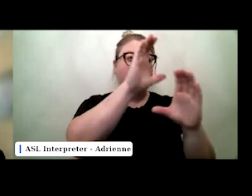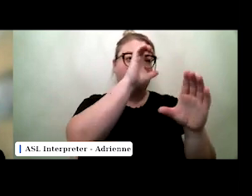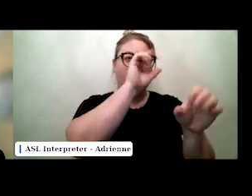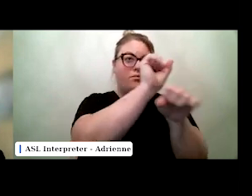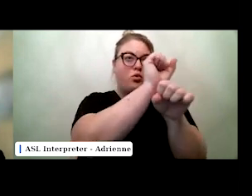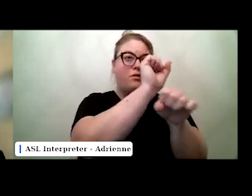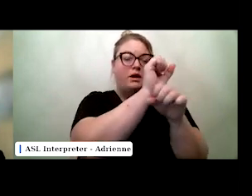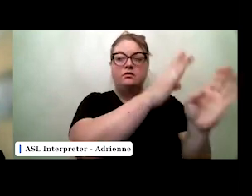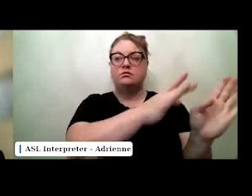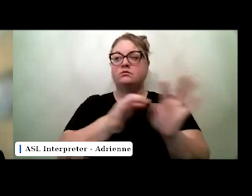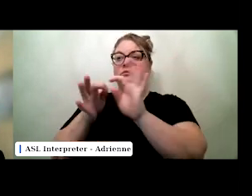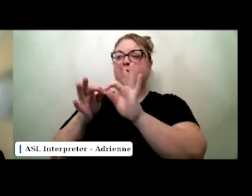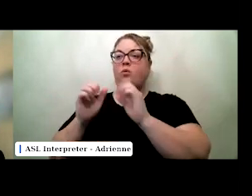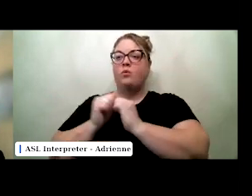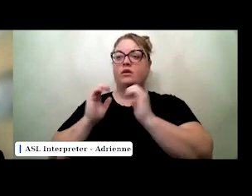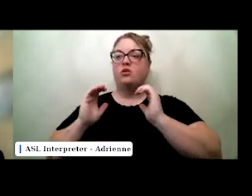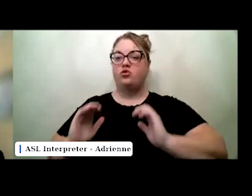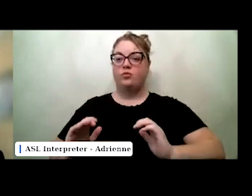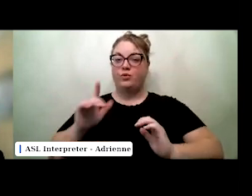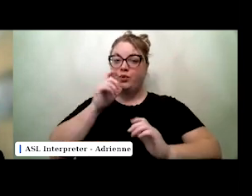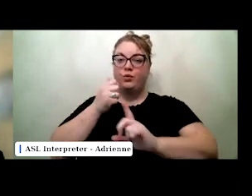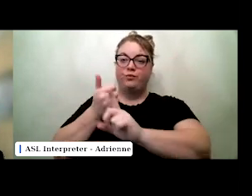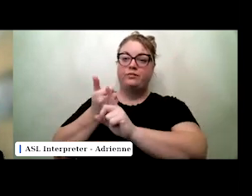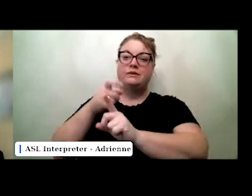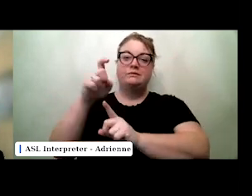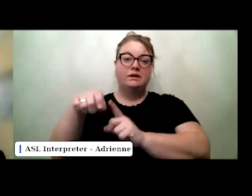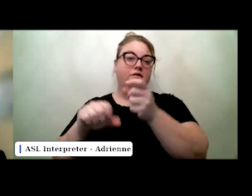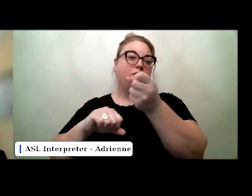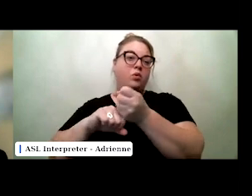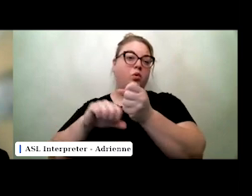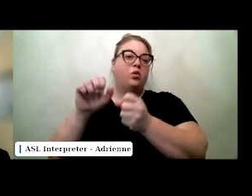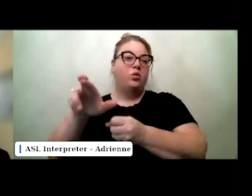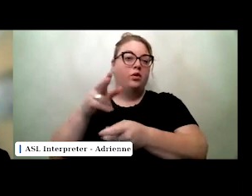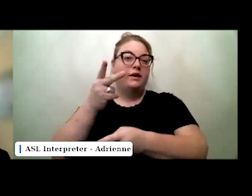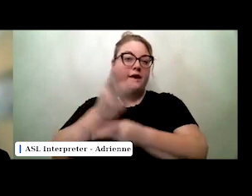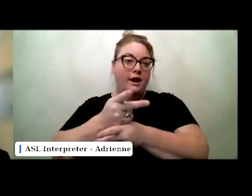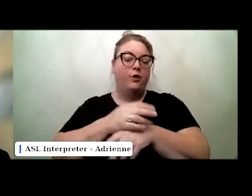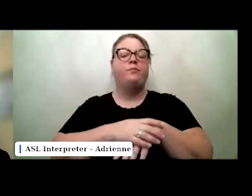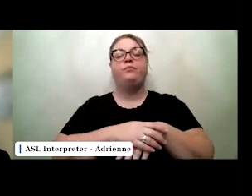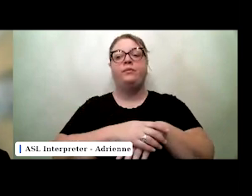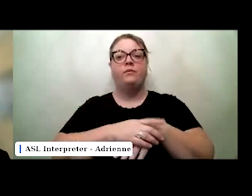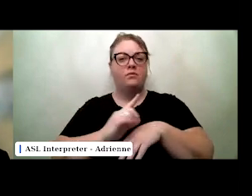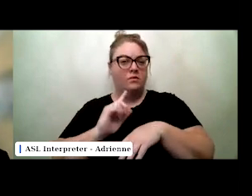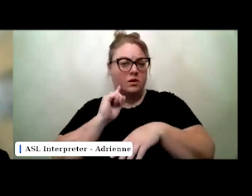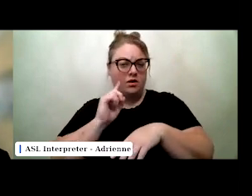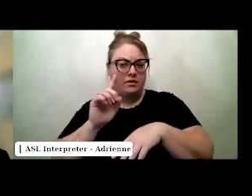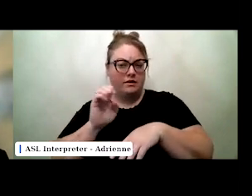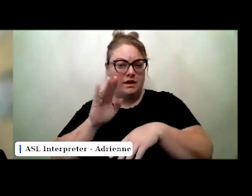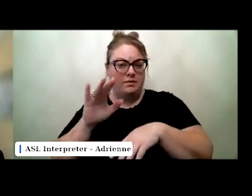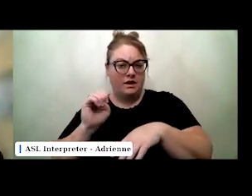And consumers who are seeking support or care. You heard from Debbie how important this.